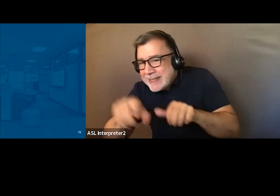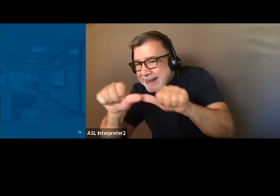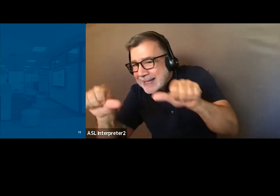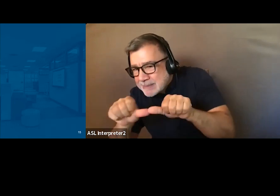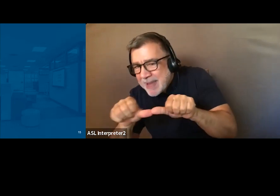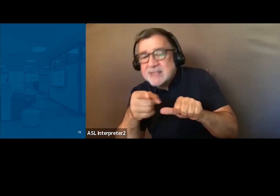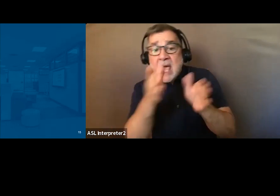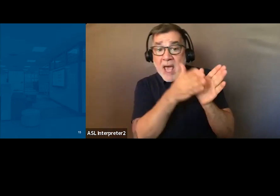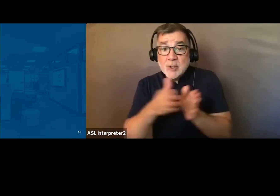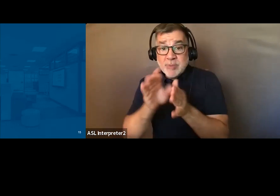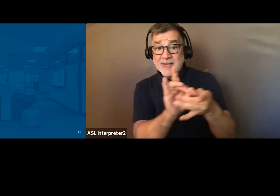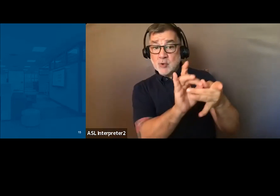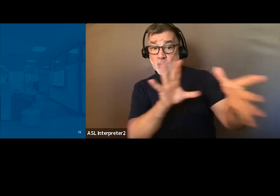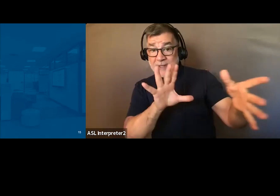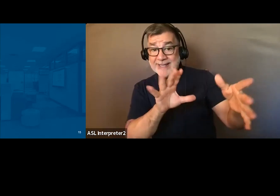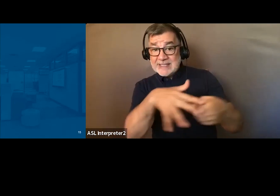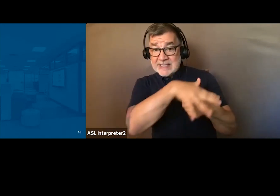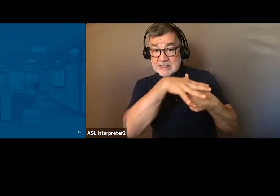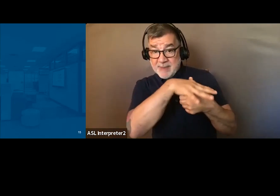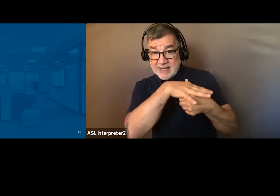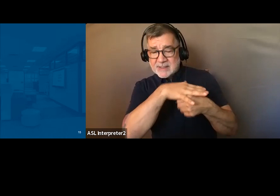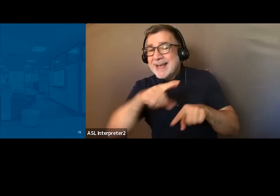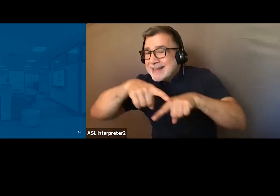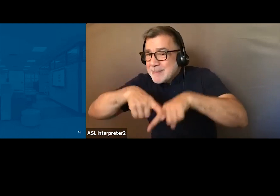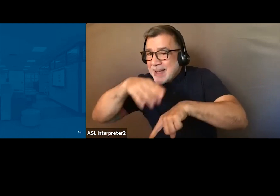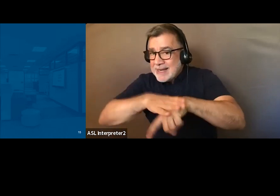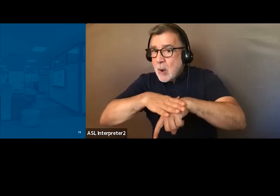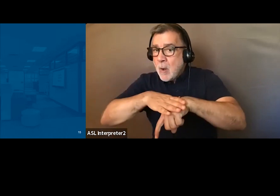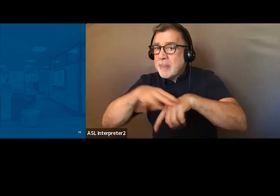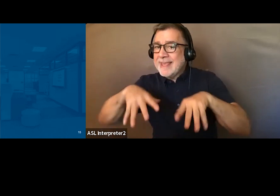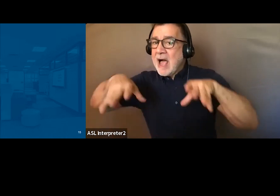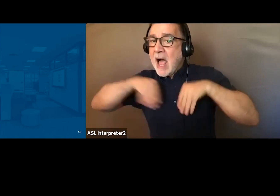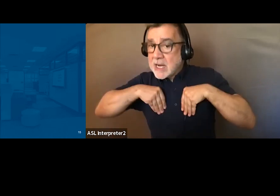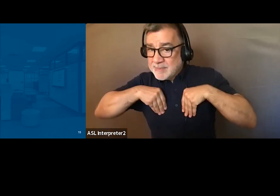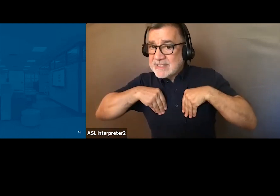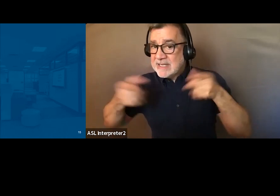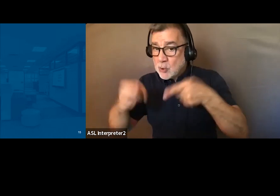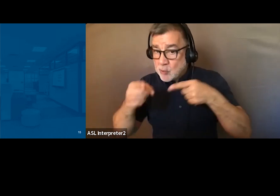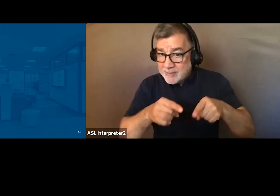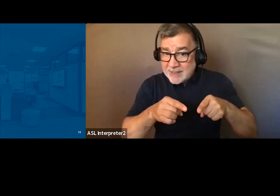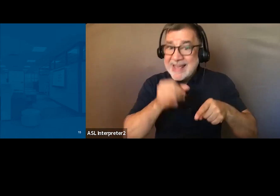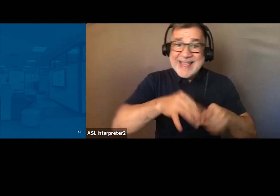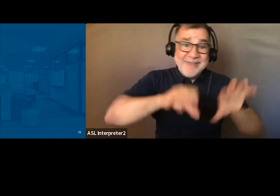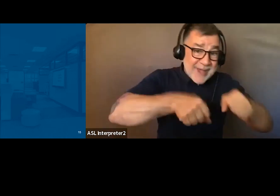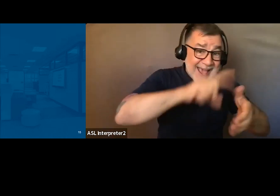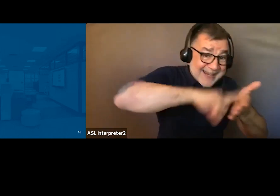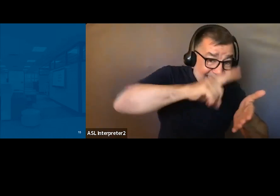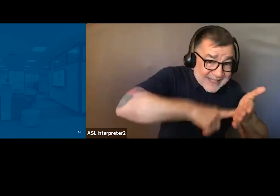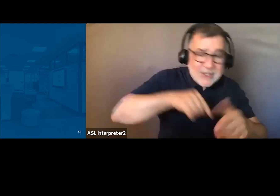And depending on your occupancy agreement, whether it's cancelable and noncancelable, or marketable space or not marketable, that's how we would work